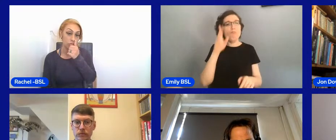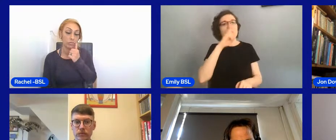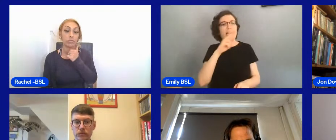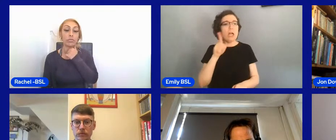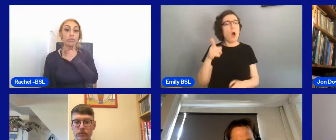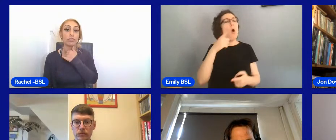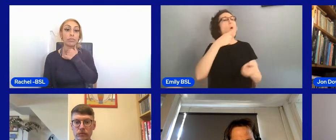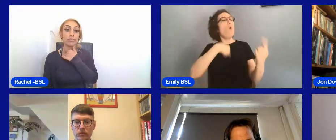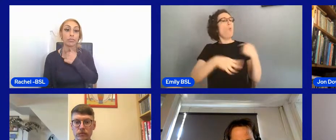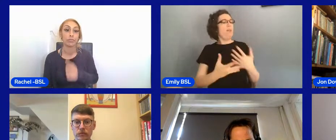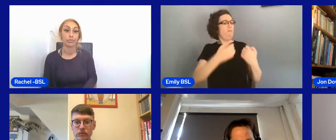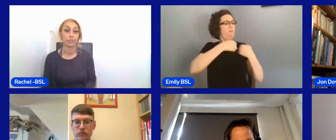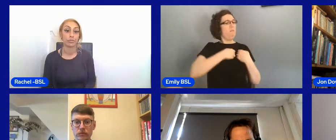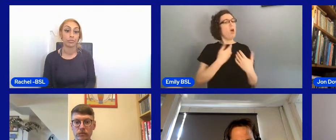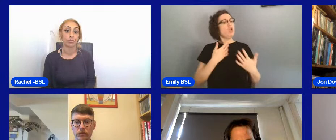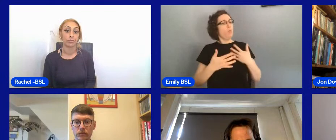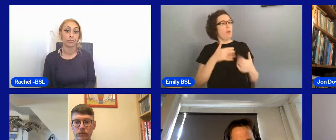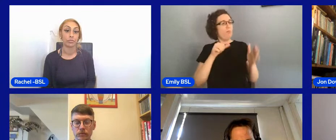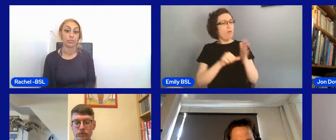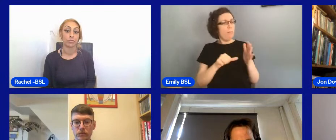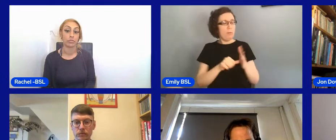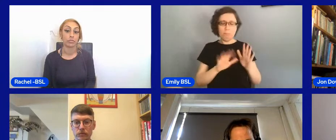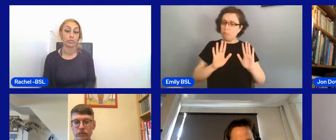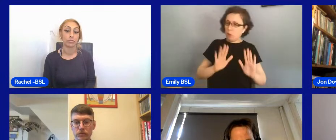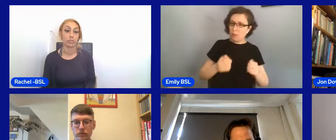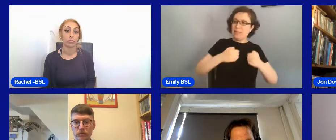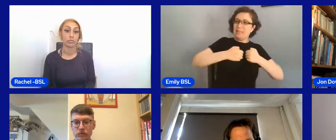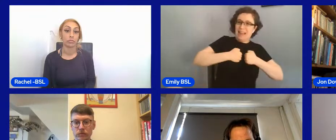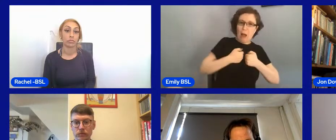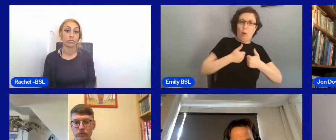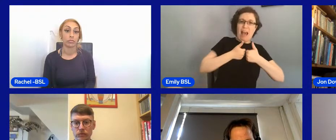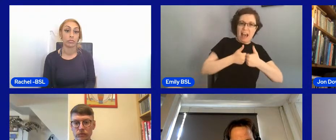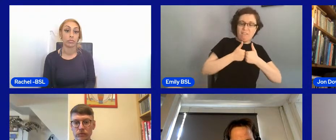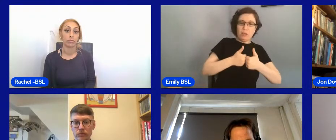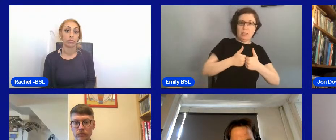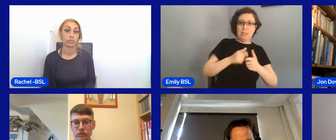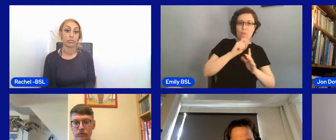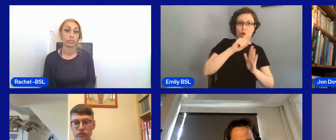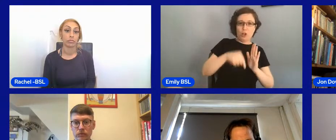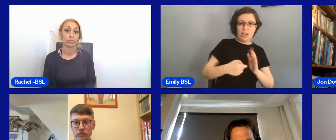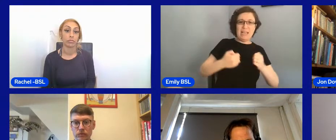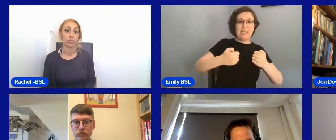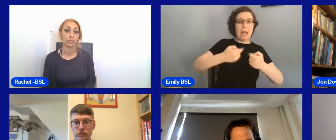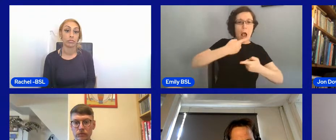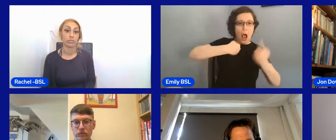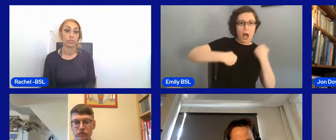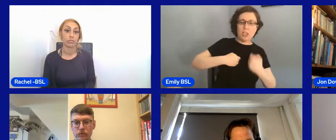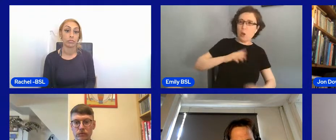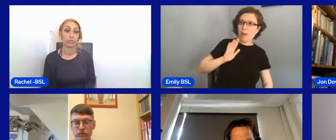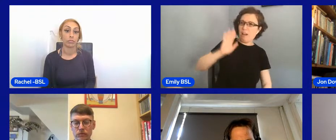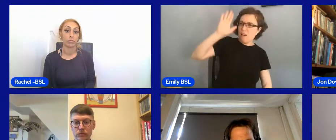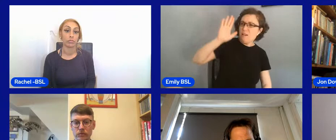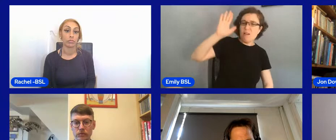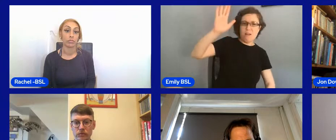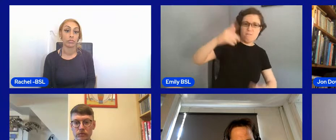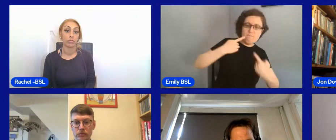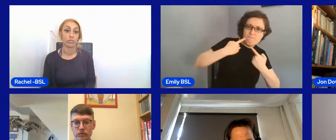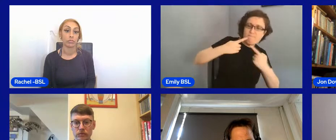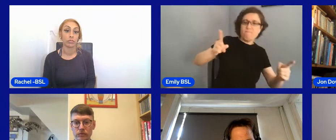is that this is a disability experience, a disability driven collection of data and I almost don't want platforms like Google or